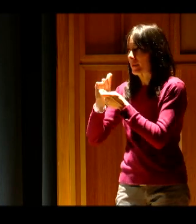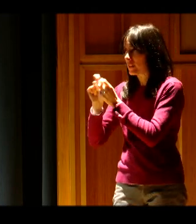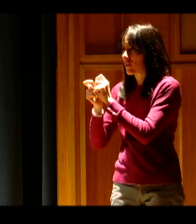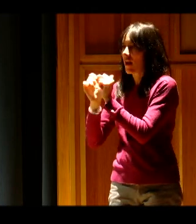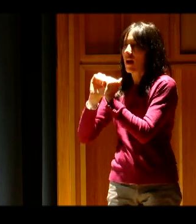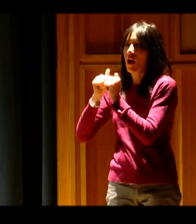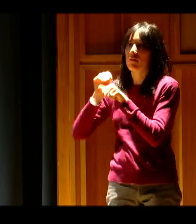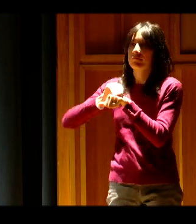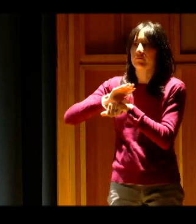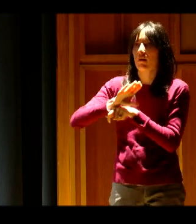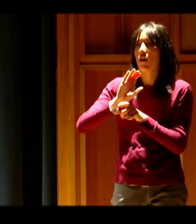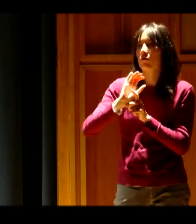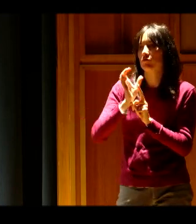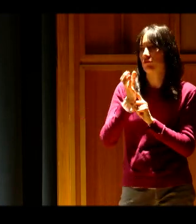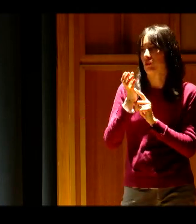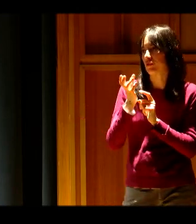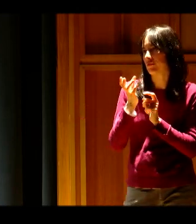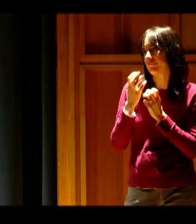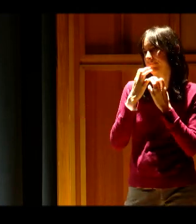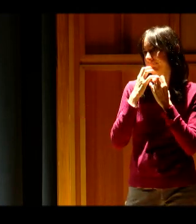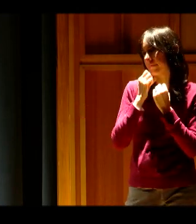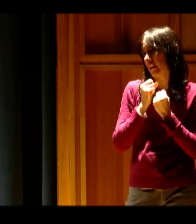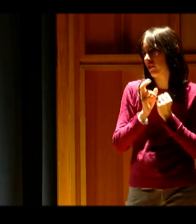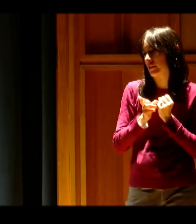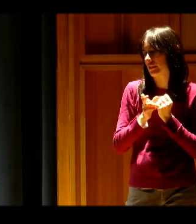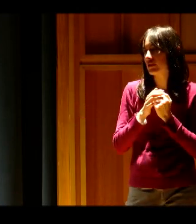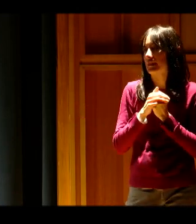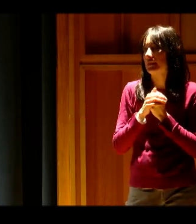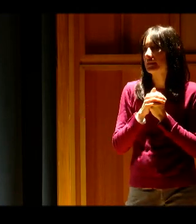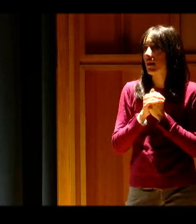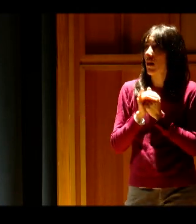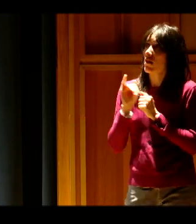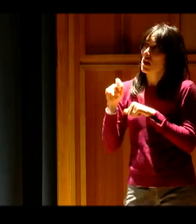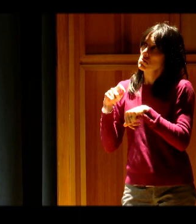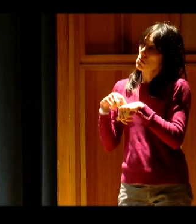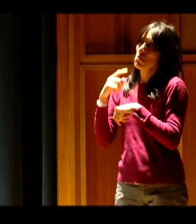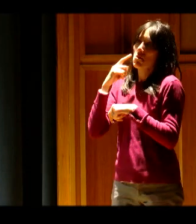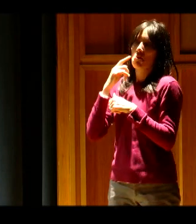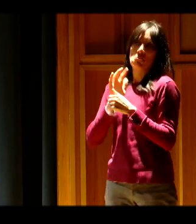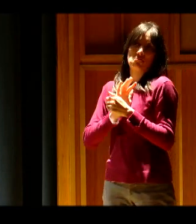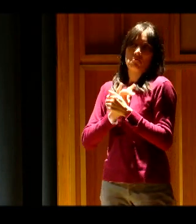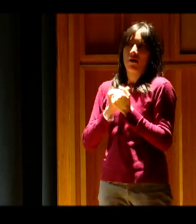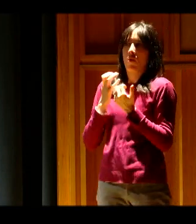And at the time I was so excited at the idea of being able to give an opportunity to raise awareness to this,